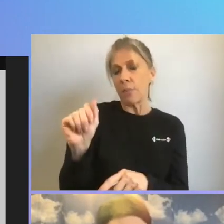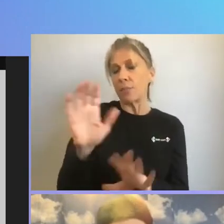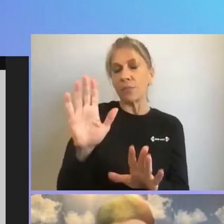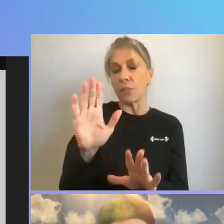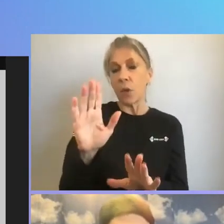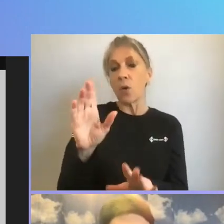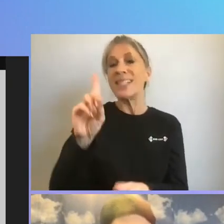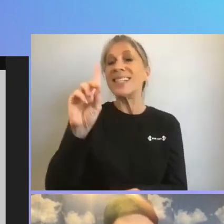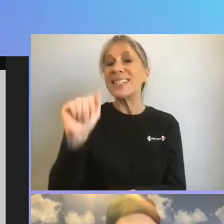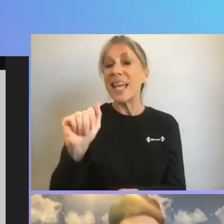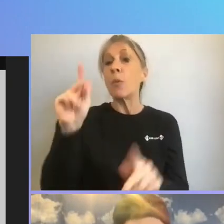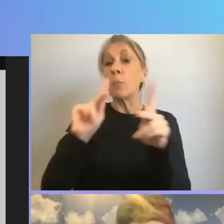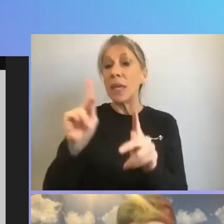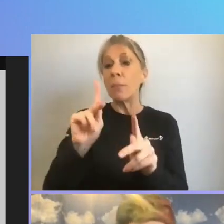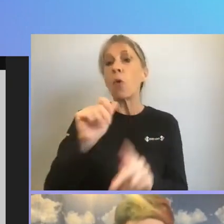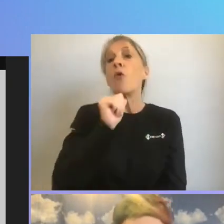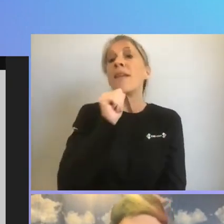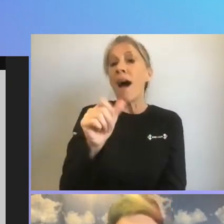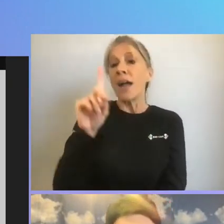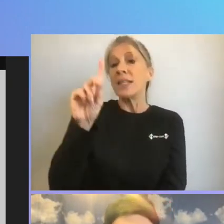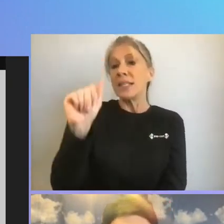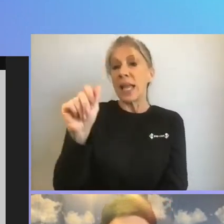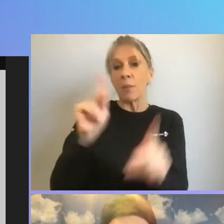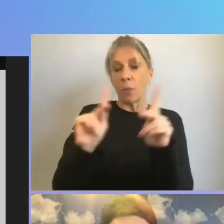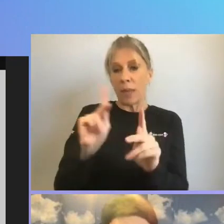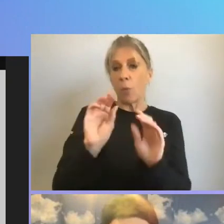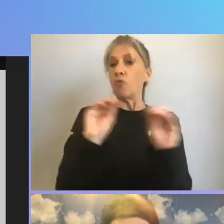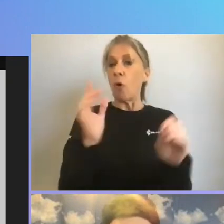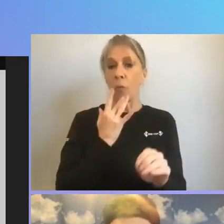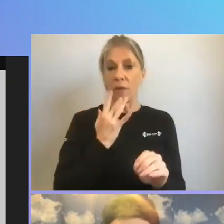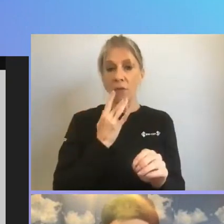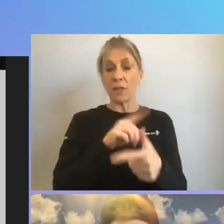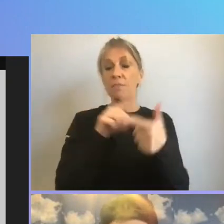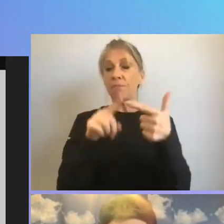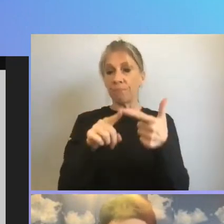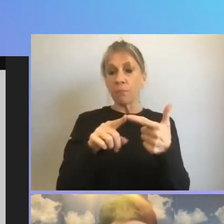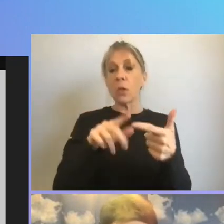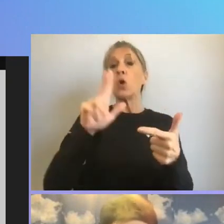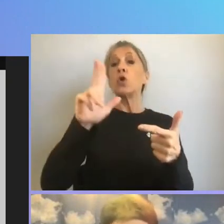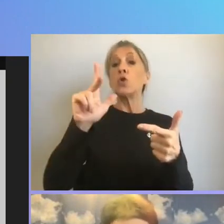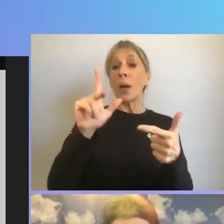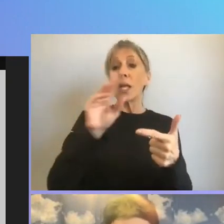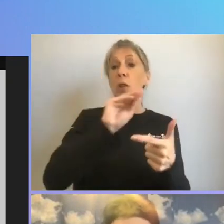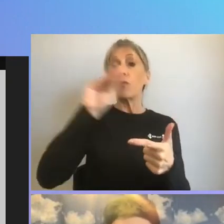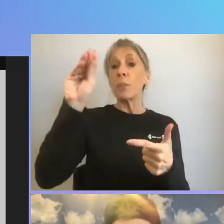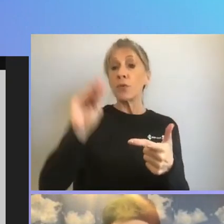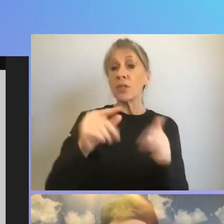people or non-disabled people. Then we have 23% that showed a